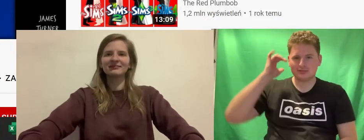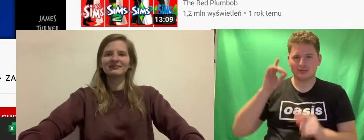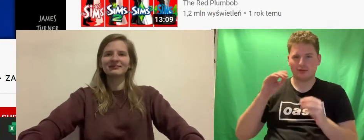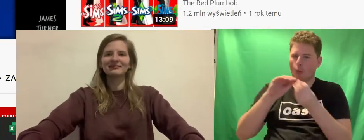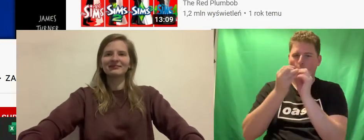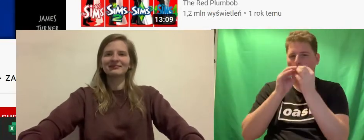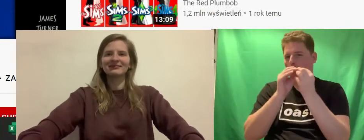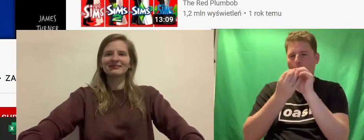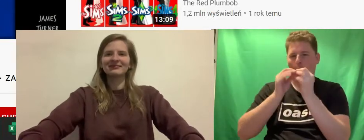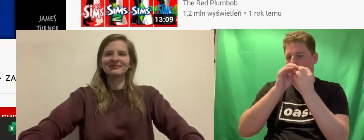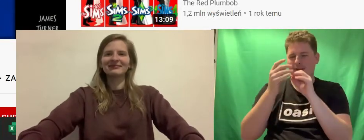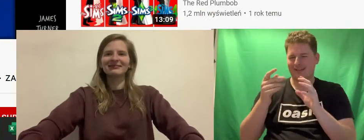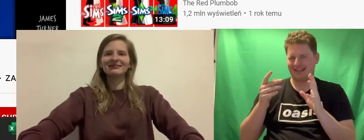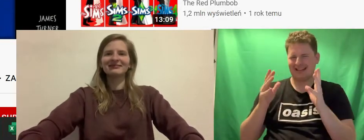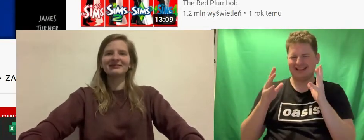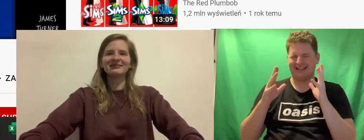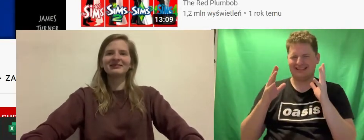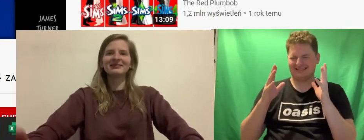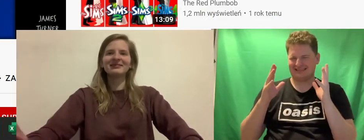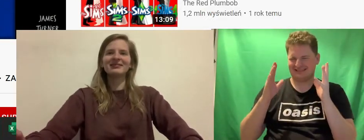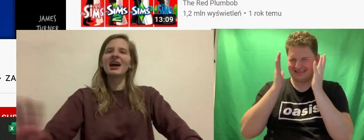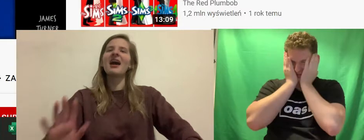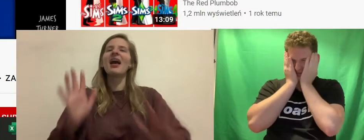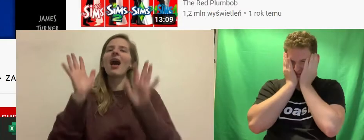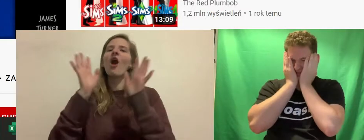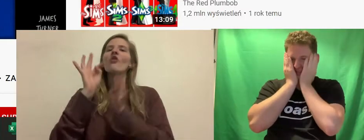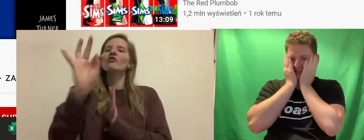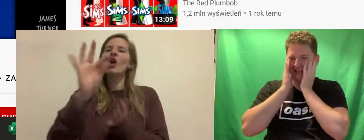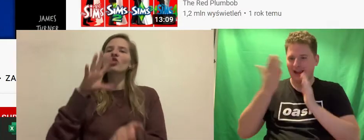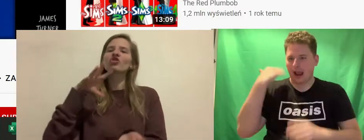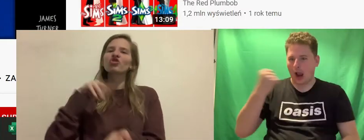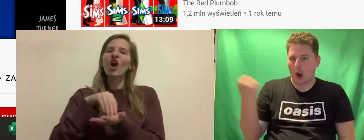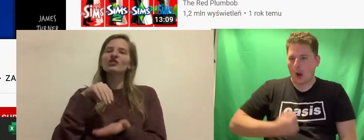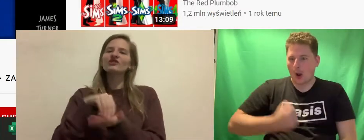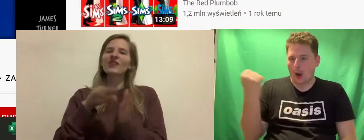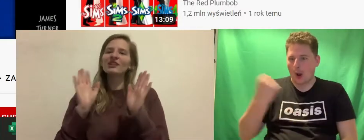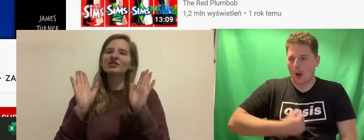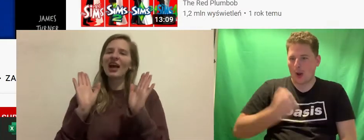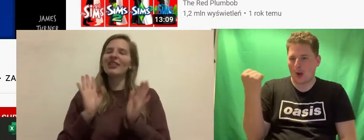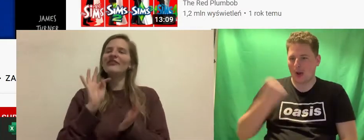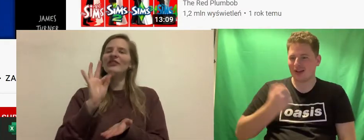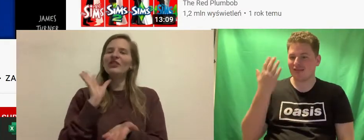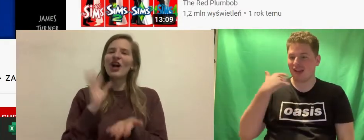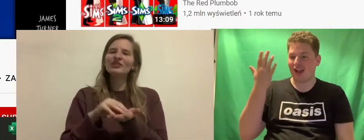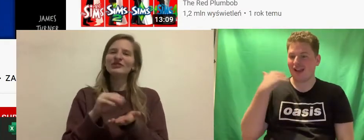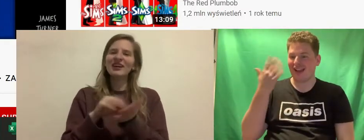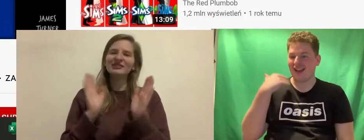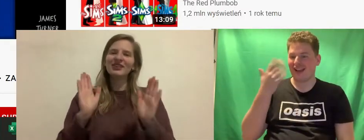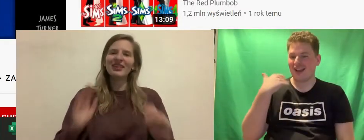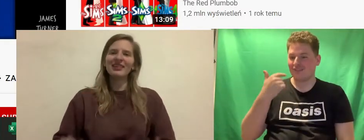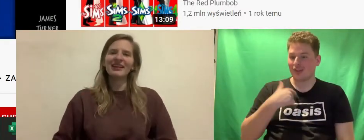A: Style of play - unmanageable! I didn't understand their settings and etc K: unfortunately it's just your experiences, others maybe they did well, you know?